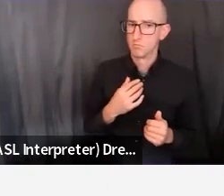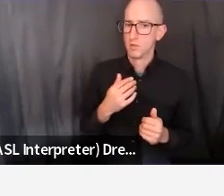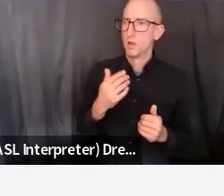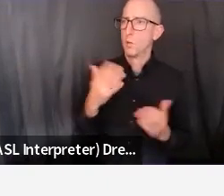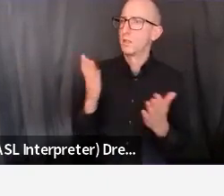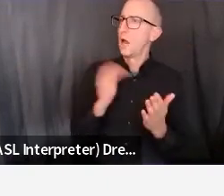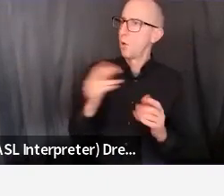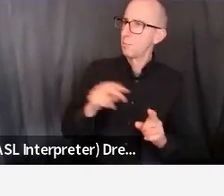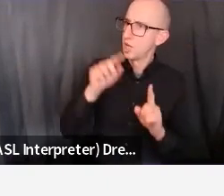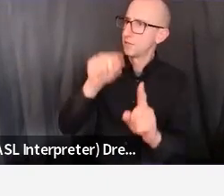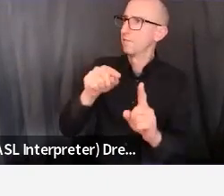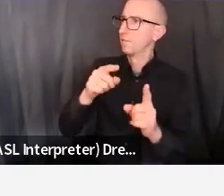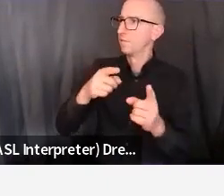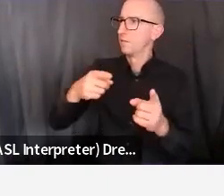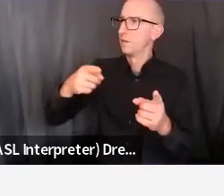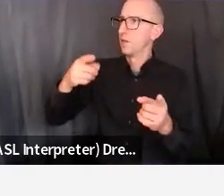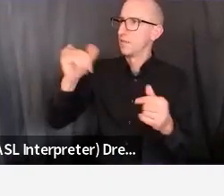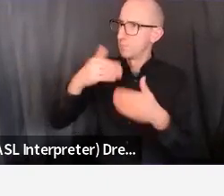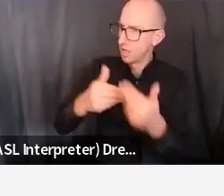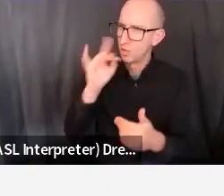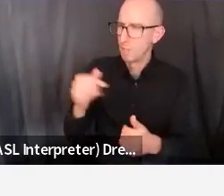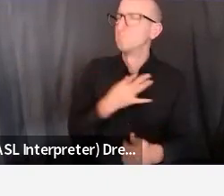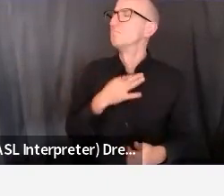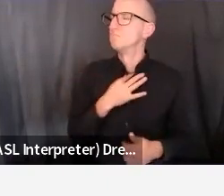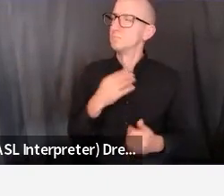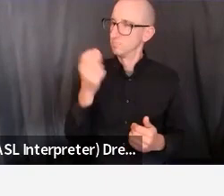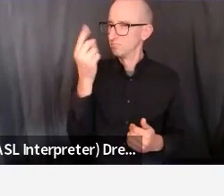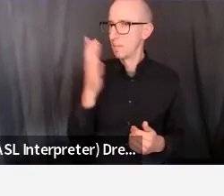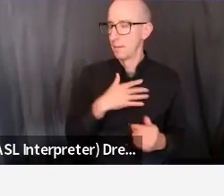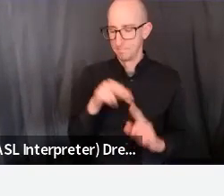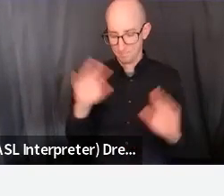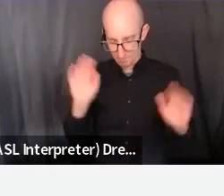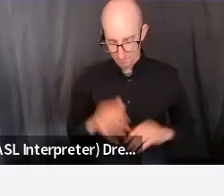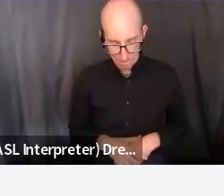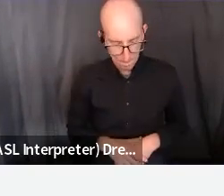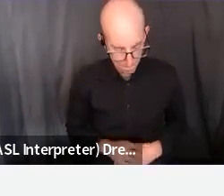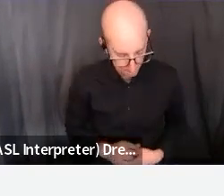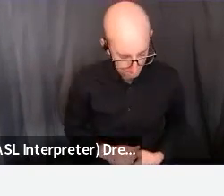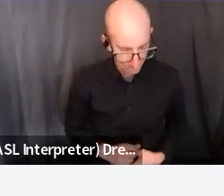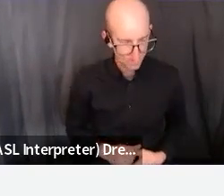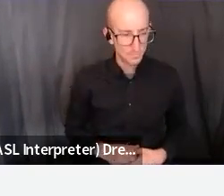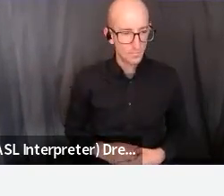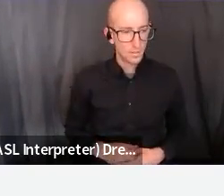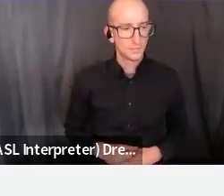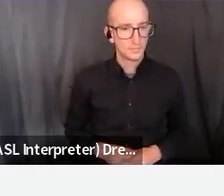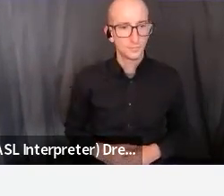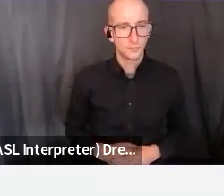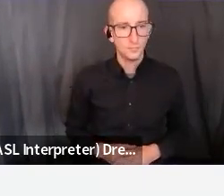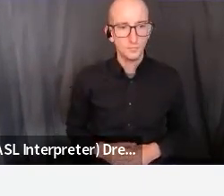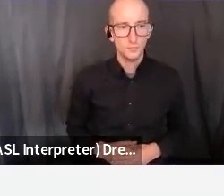this webinar how much we feel it's important to be doing meaningful engagement with your communities,